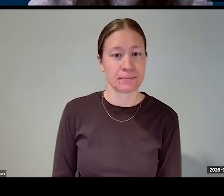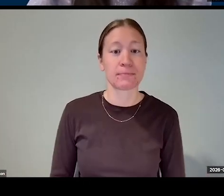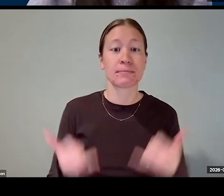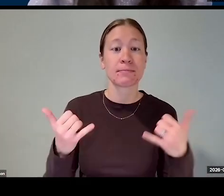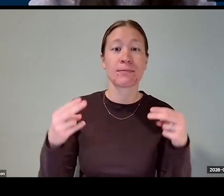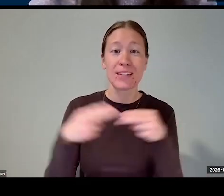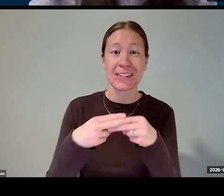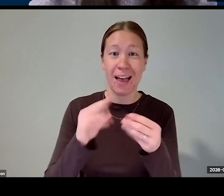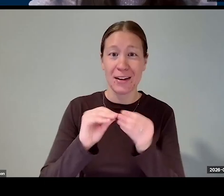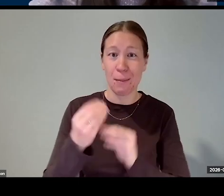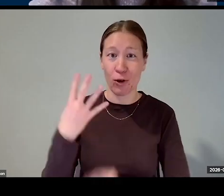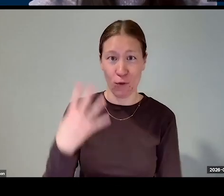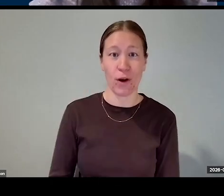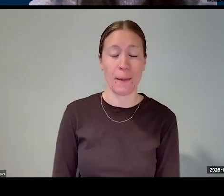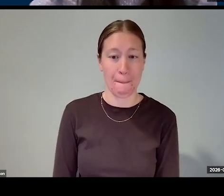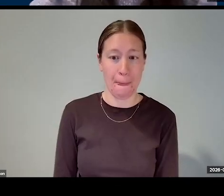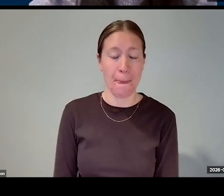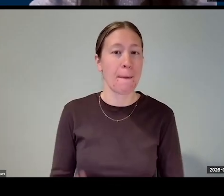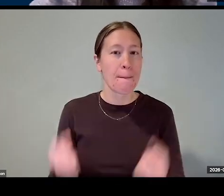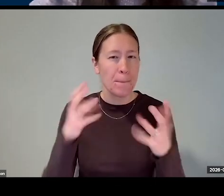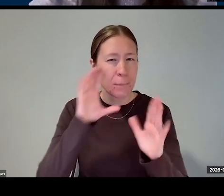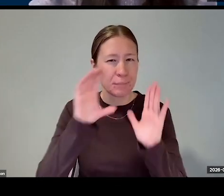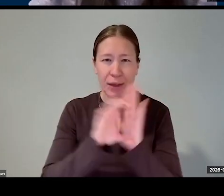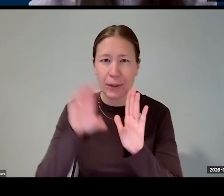We have a bunch of images here that need alt text.